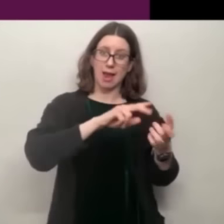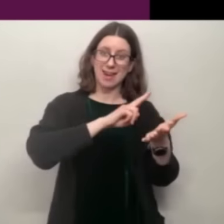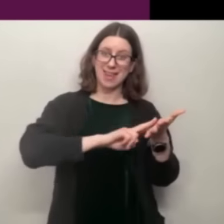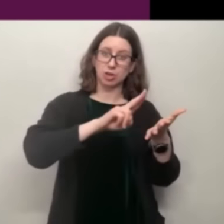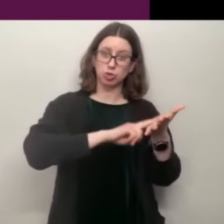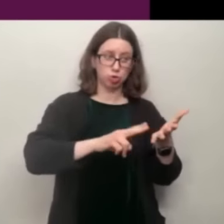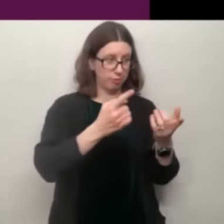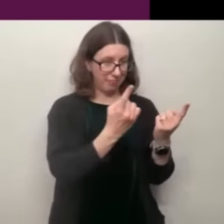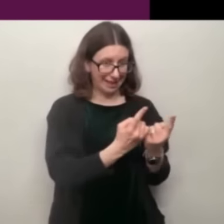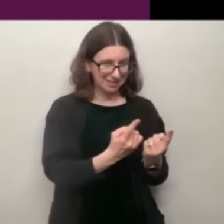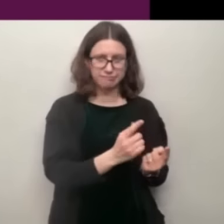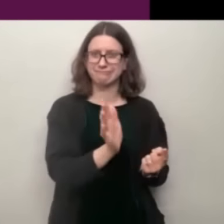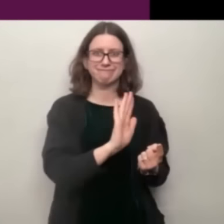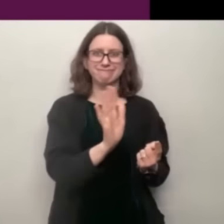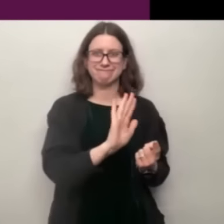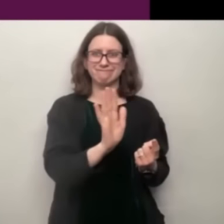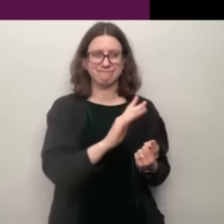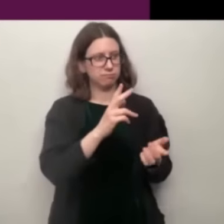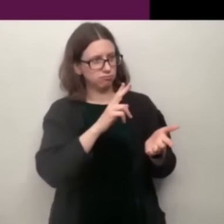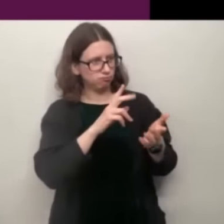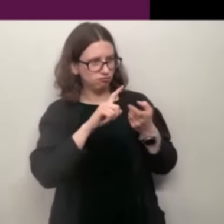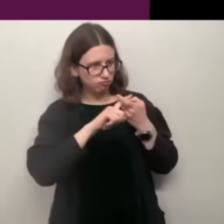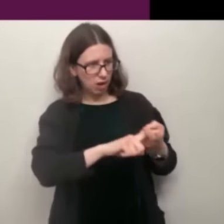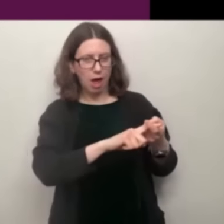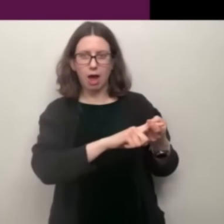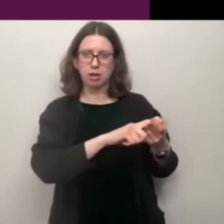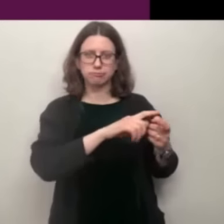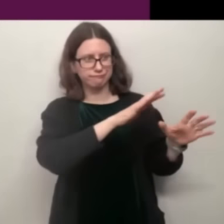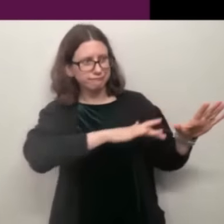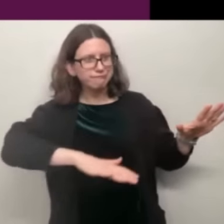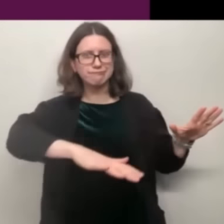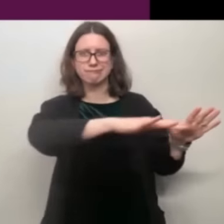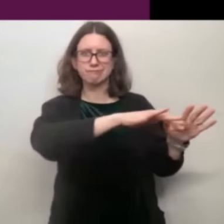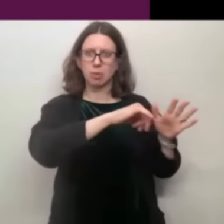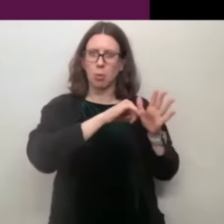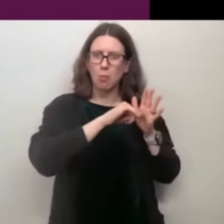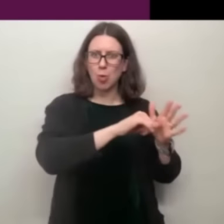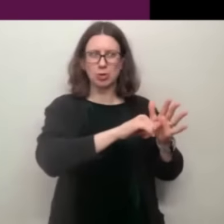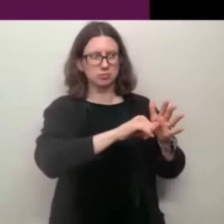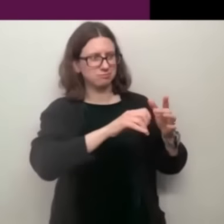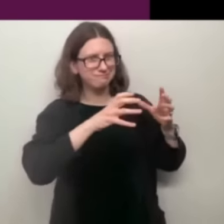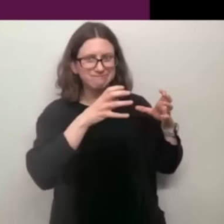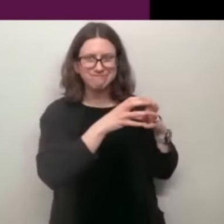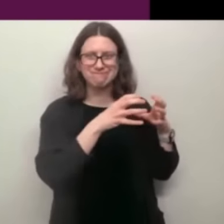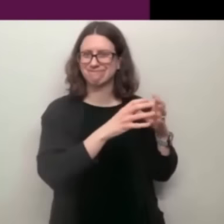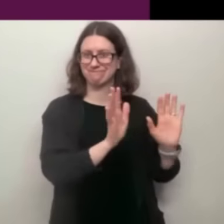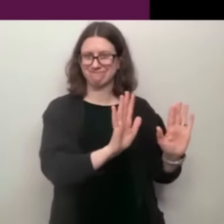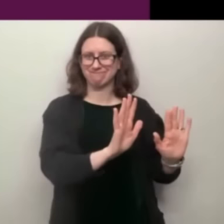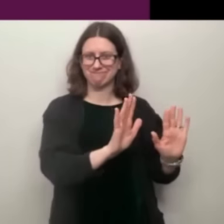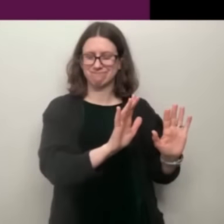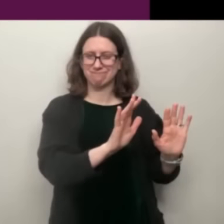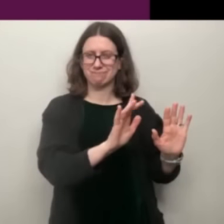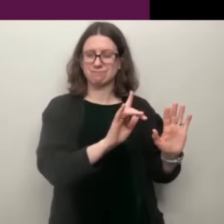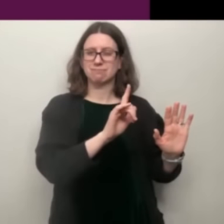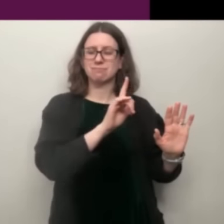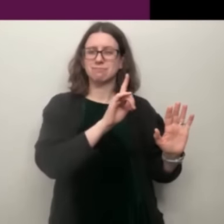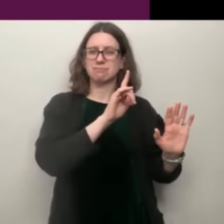or the form of the landscape, in time it would mean that industrial activities no longer had to be located perhaps directly